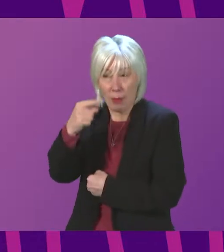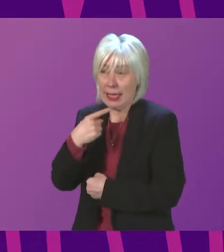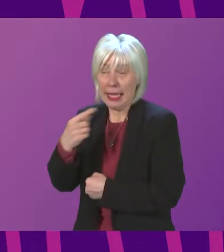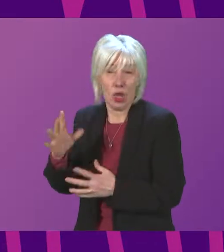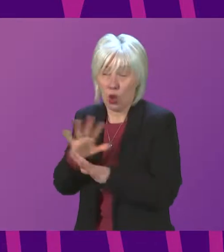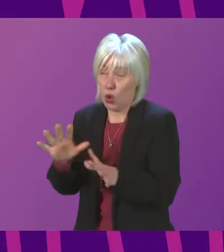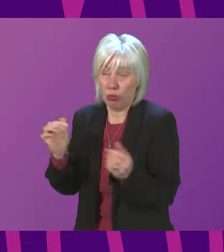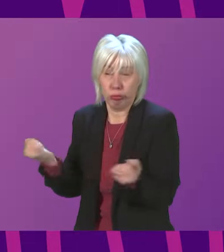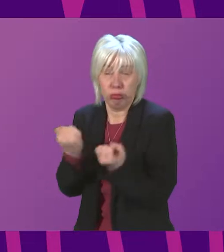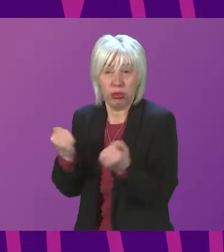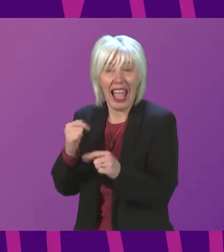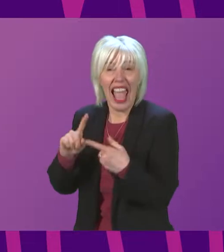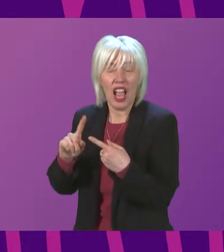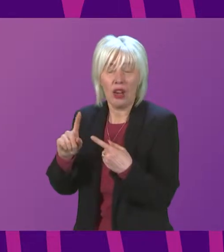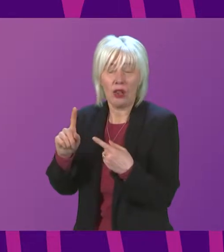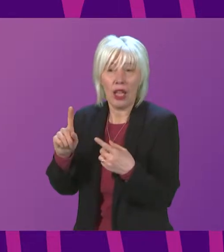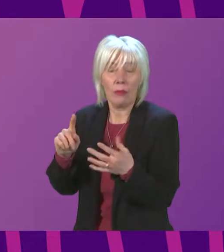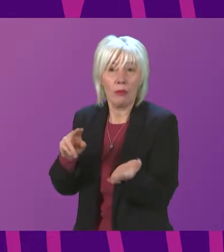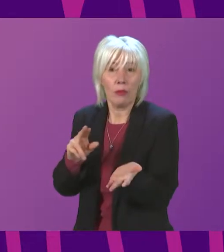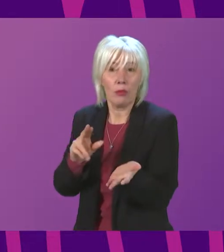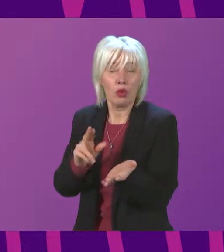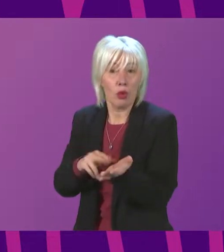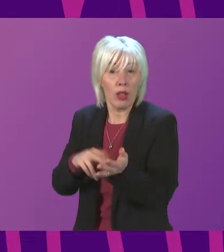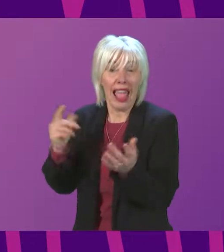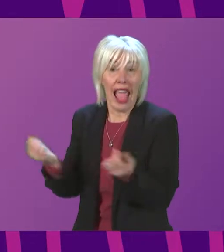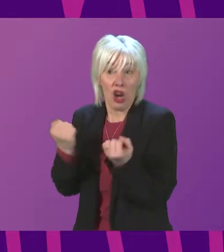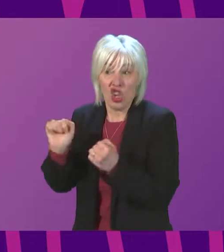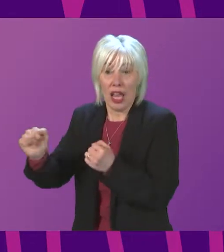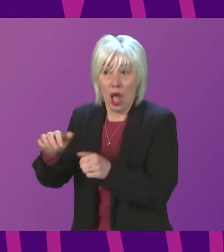is it not time for the Scottish Government to drop its ideological objection to Scotland-based